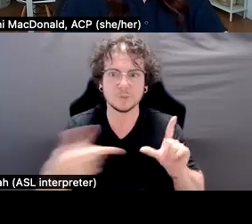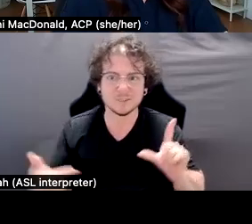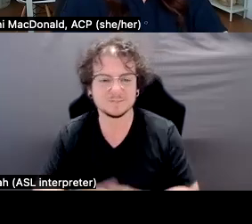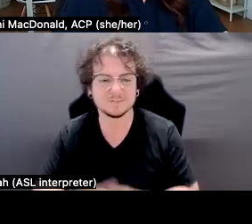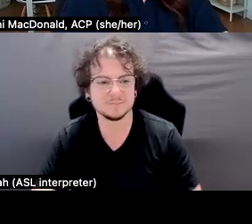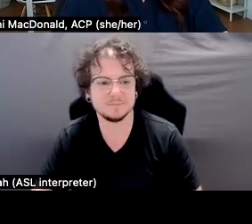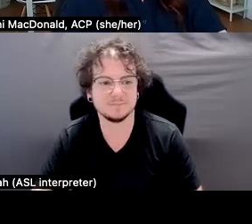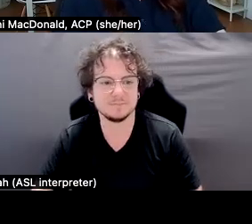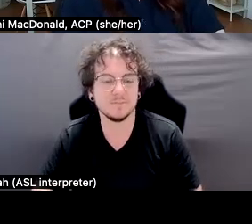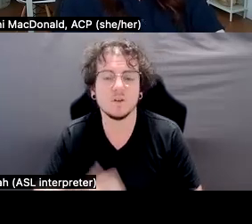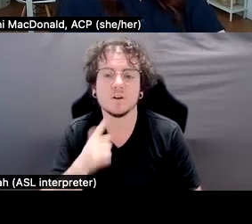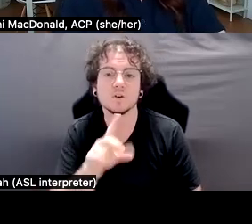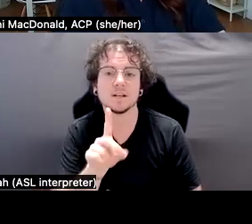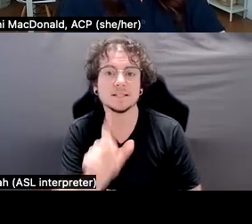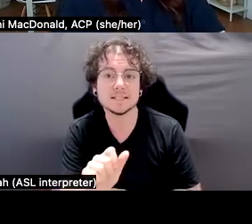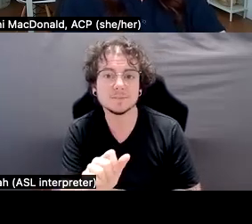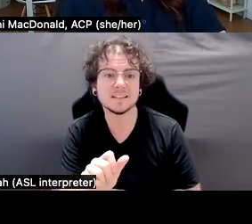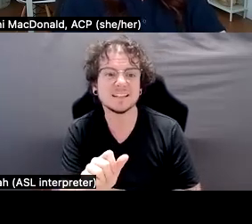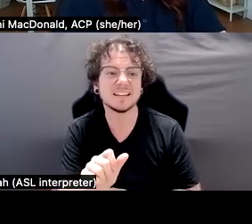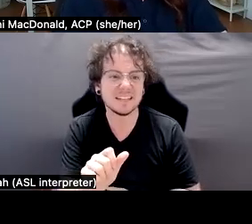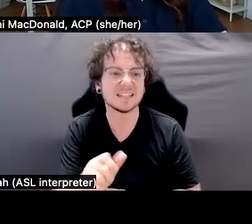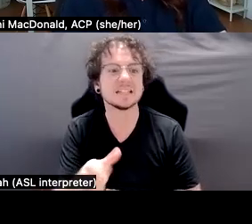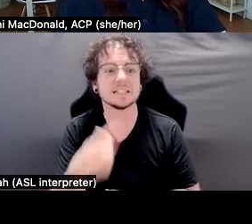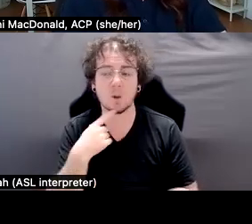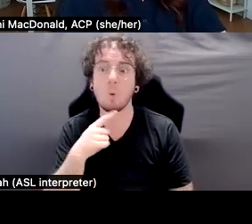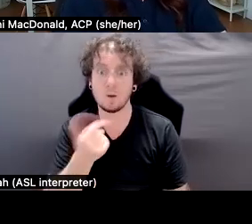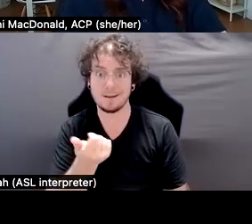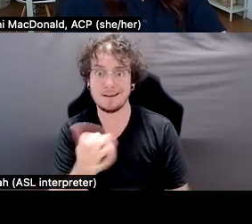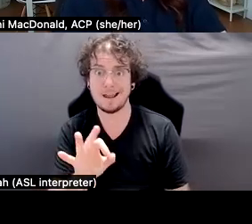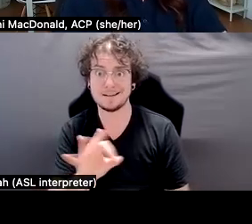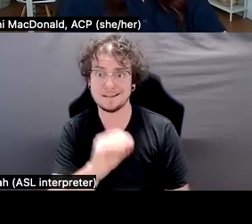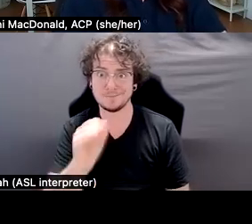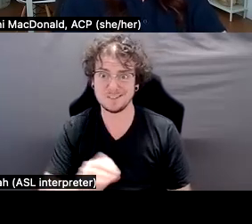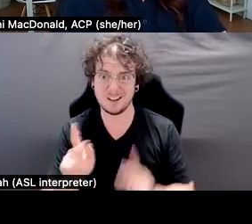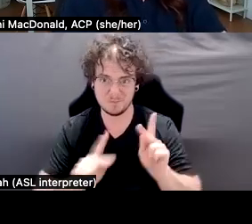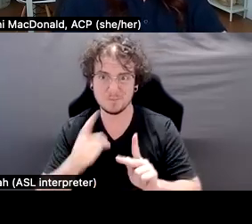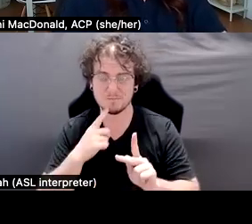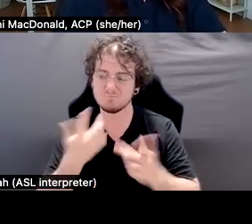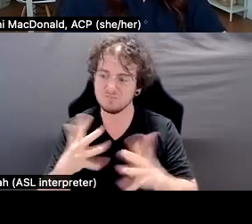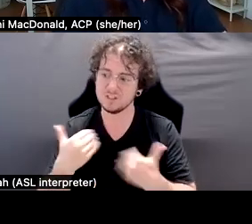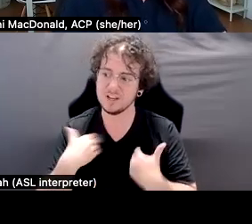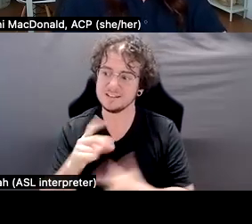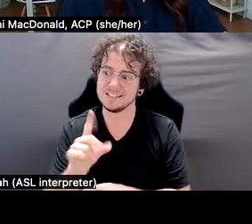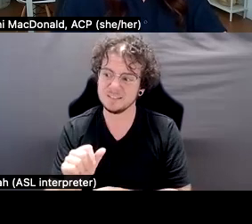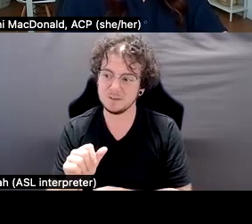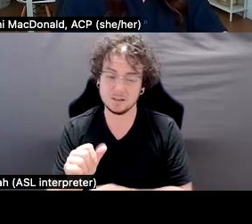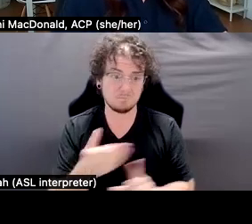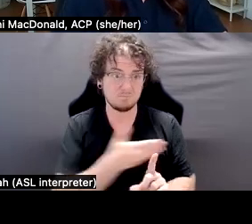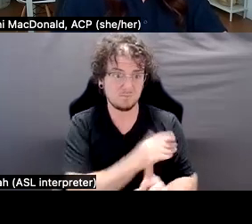respondents reported having a disability, which is up quite a bit from 3% in 2018 but actually down